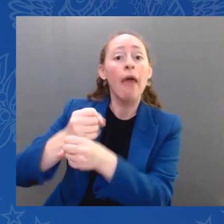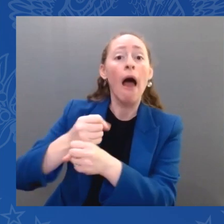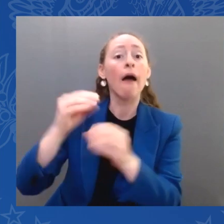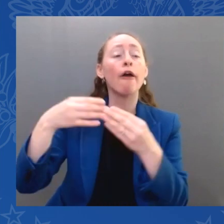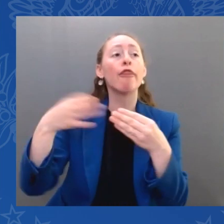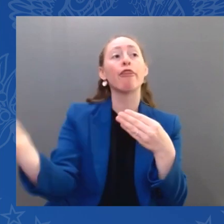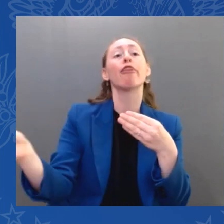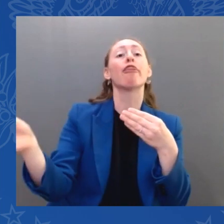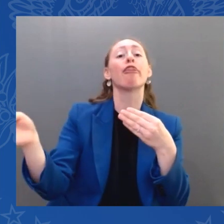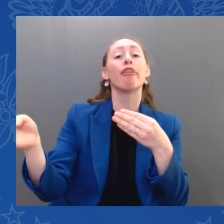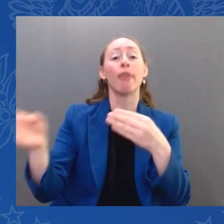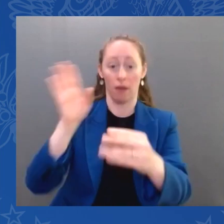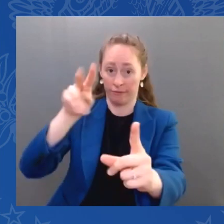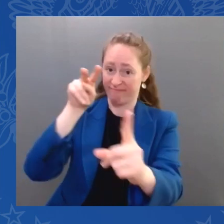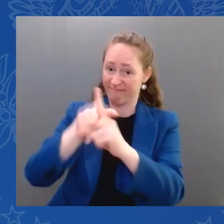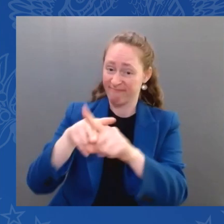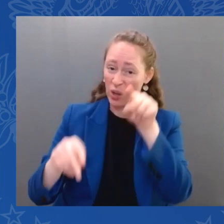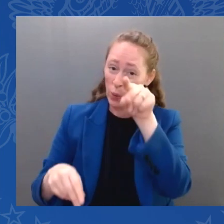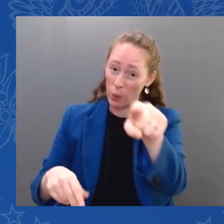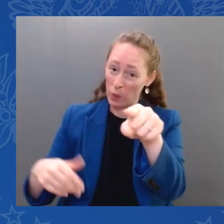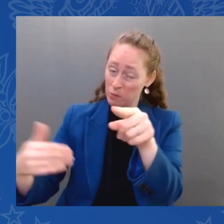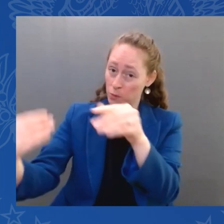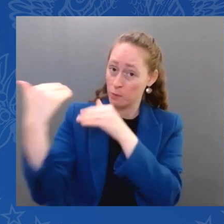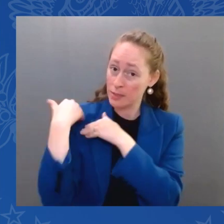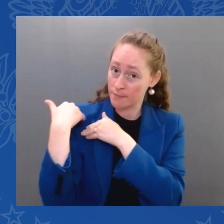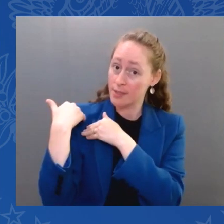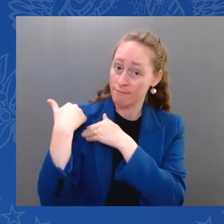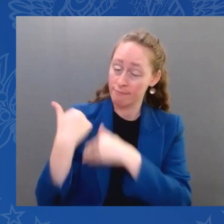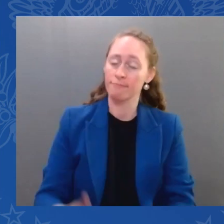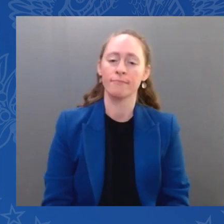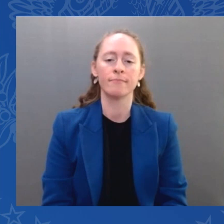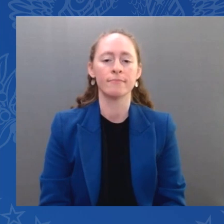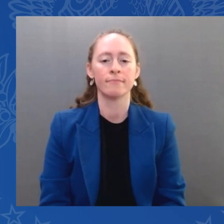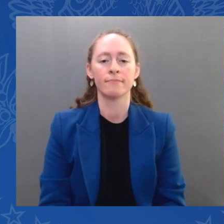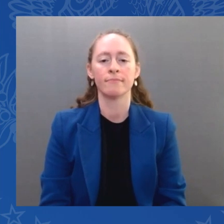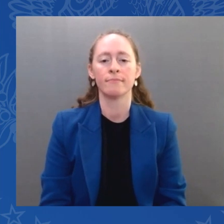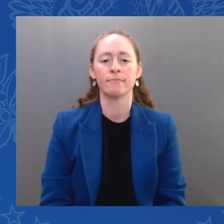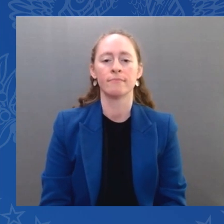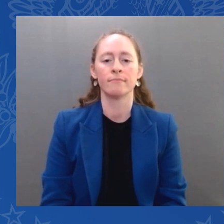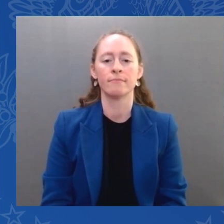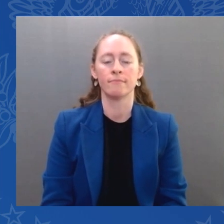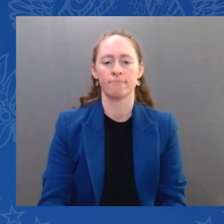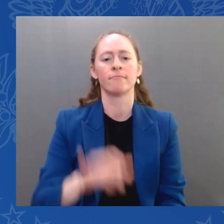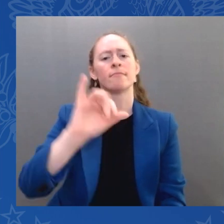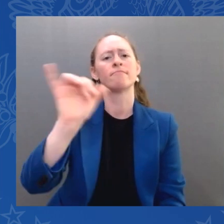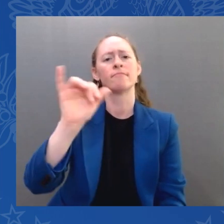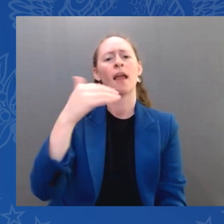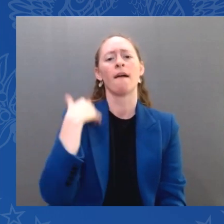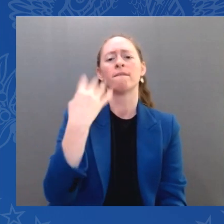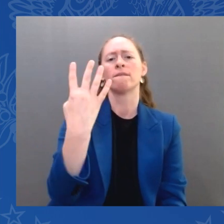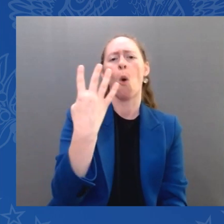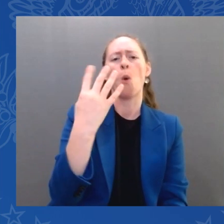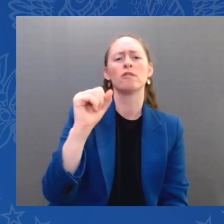I have four shotguns; two are mine and two are my deceased son's. They're locked up, lock and key.